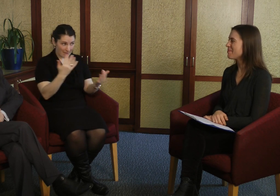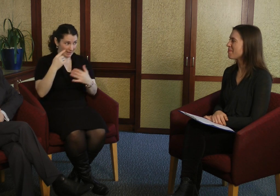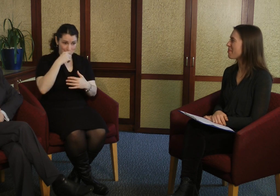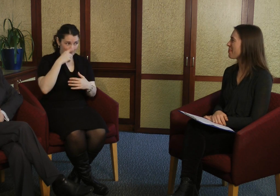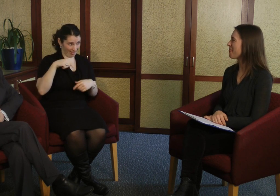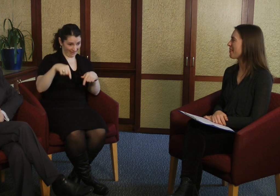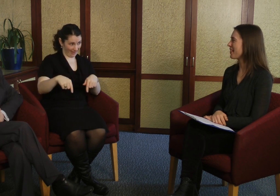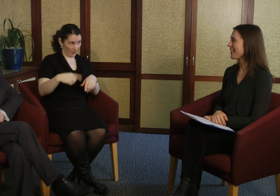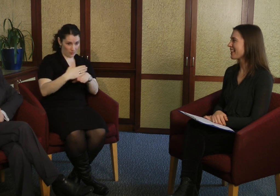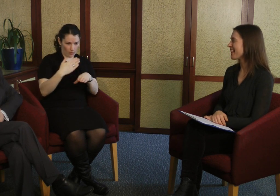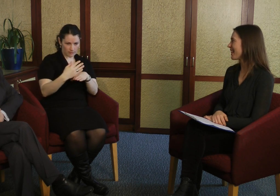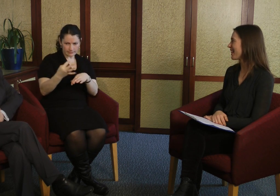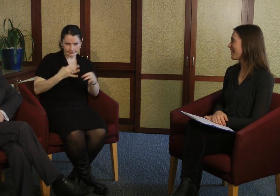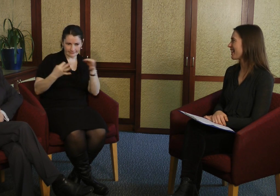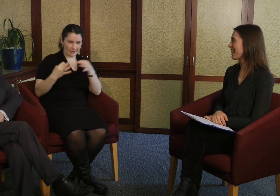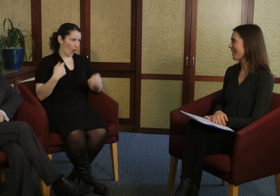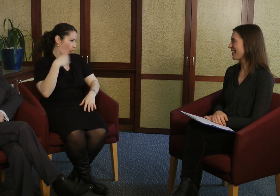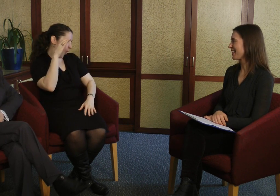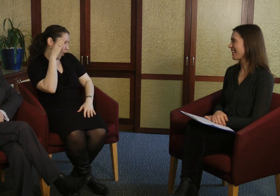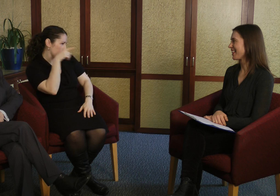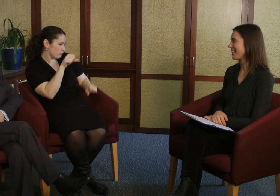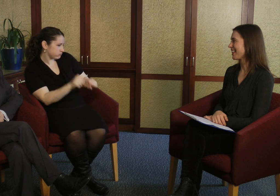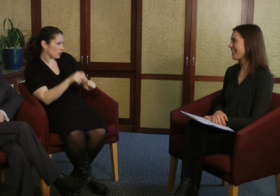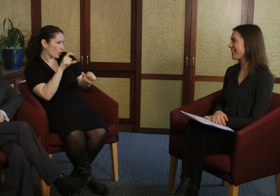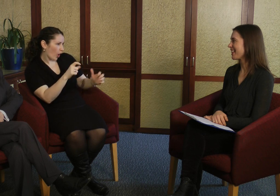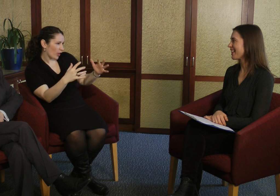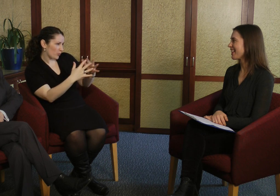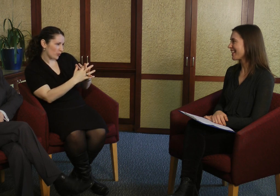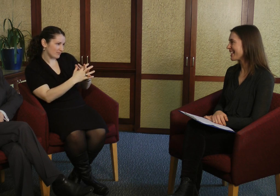come up and said I've heard you barrack for Collingwood. And unfortunately I have